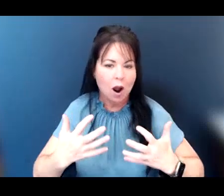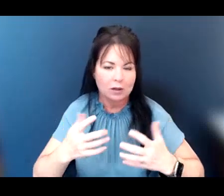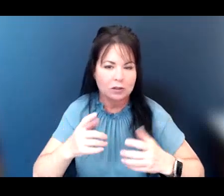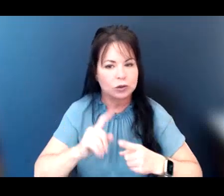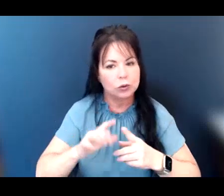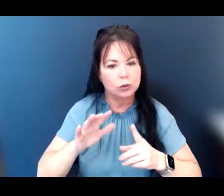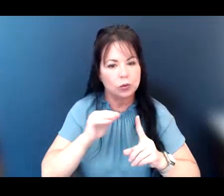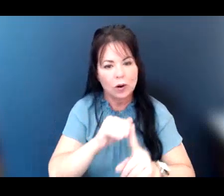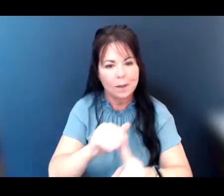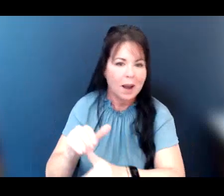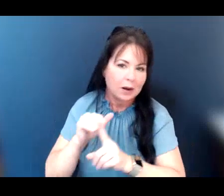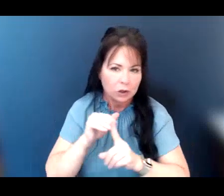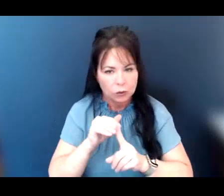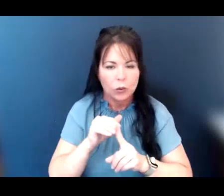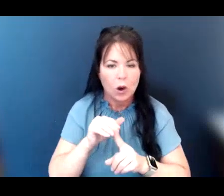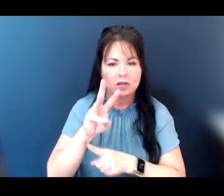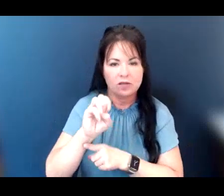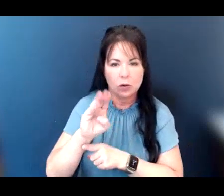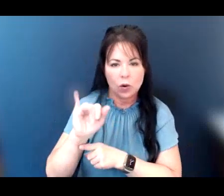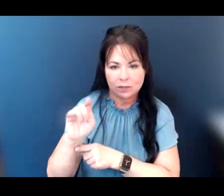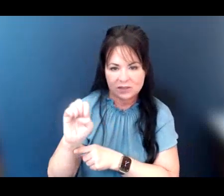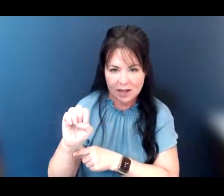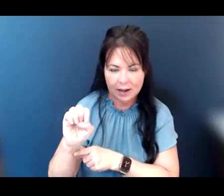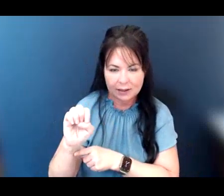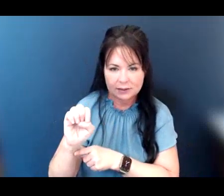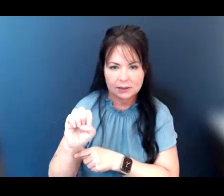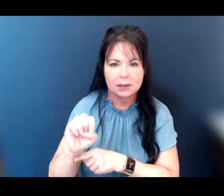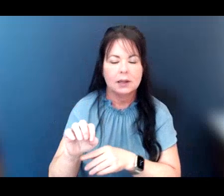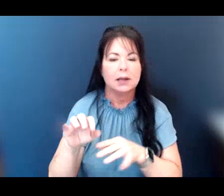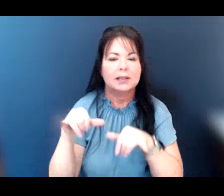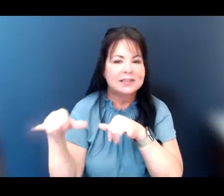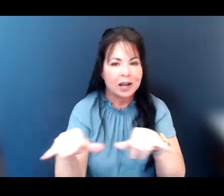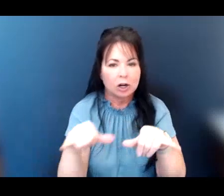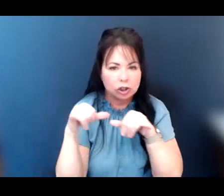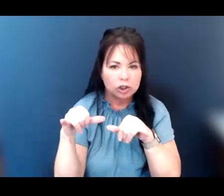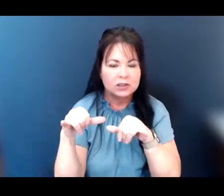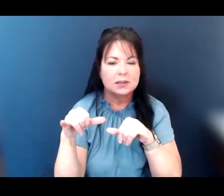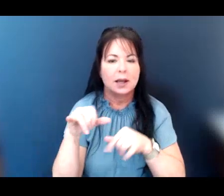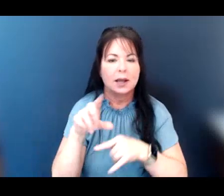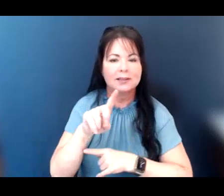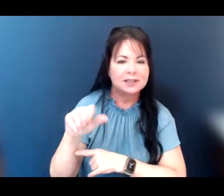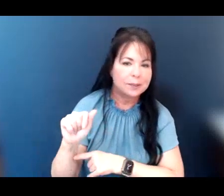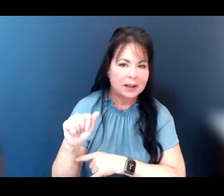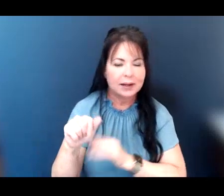Accessibility Guidelines. And this is what the standards are to determine whether or not a product website